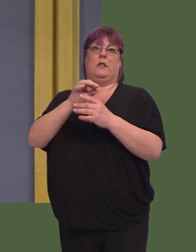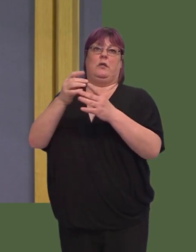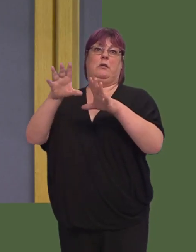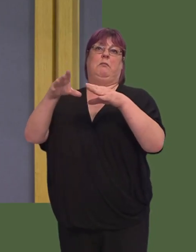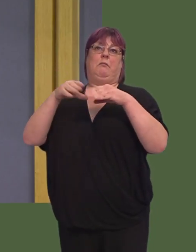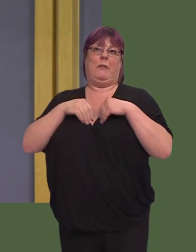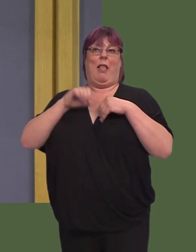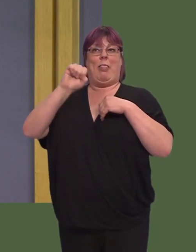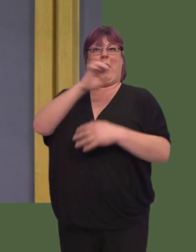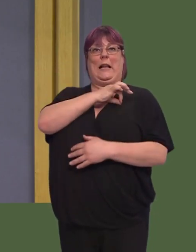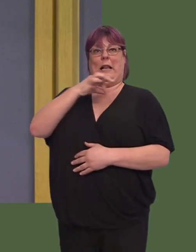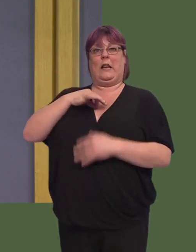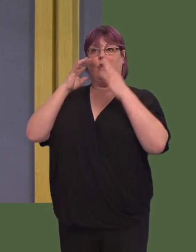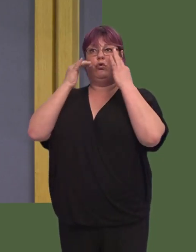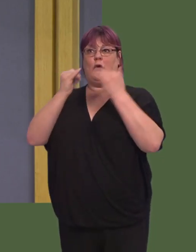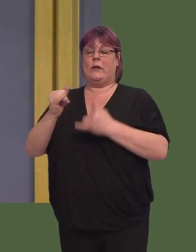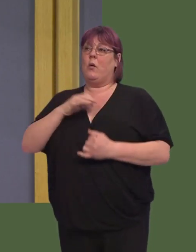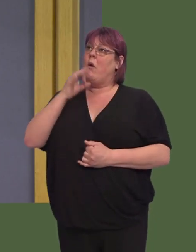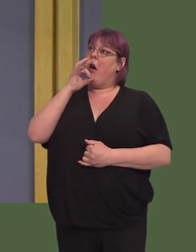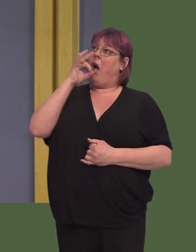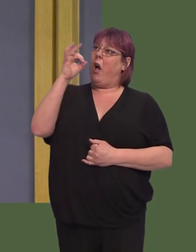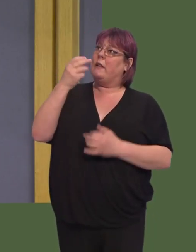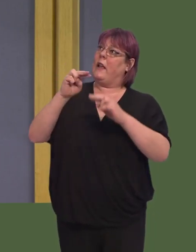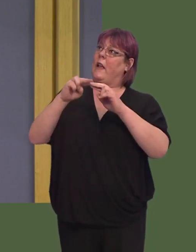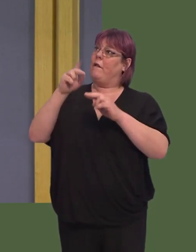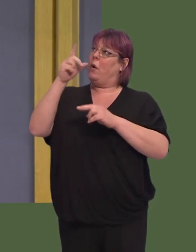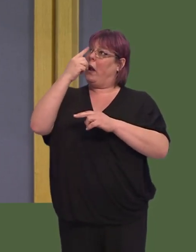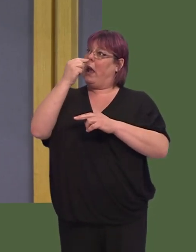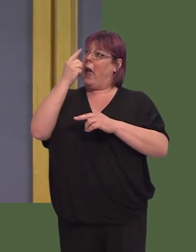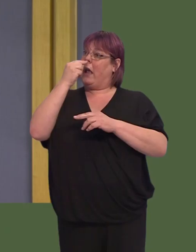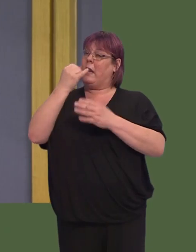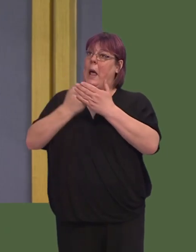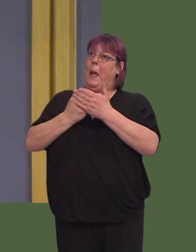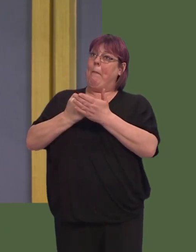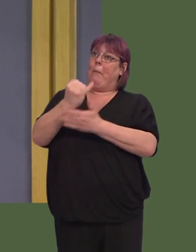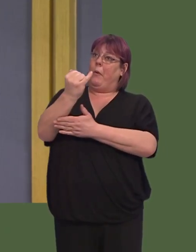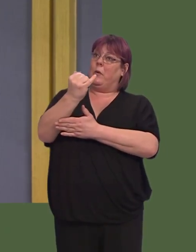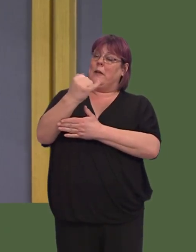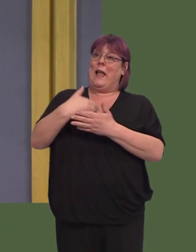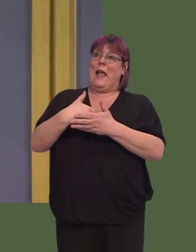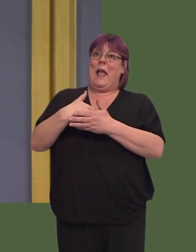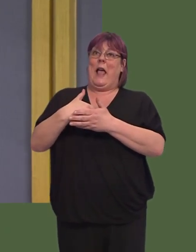Can we have a commitment that you will robustly oppose any attempt by a Government of any